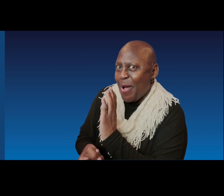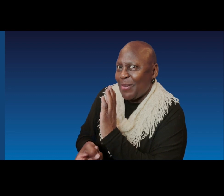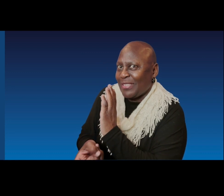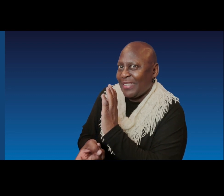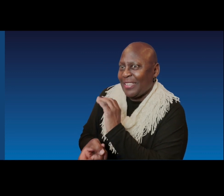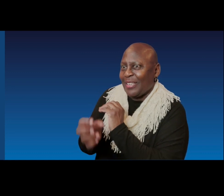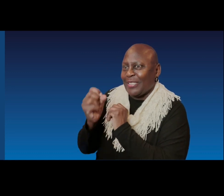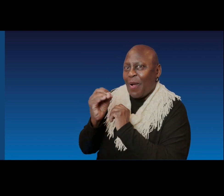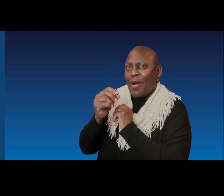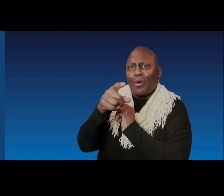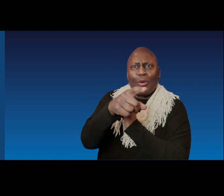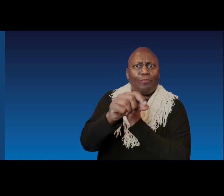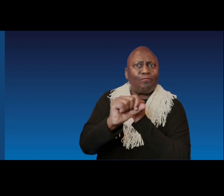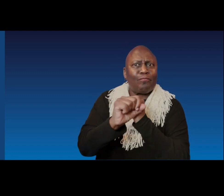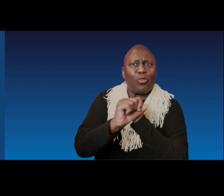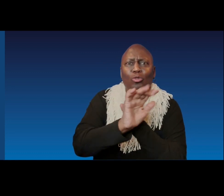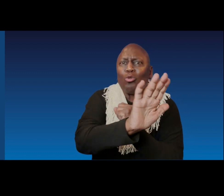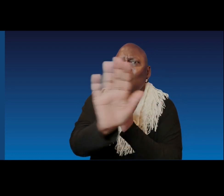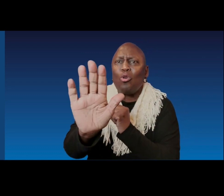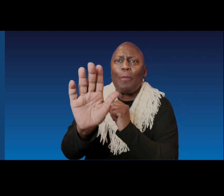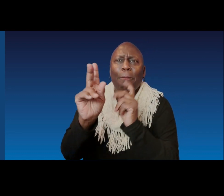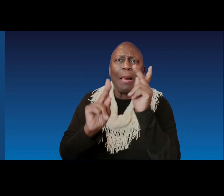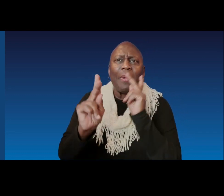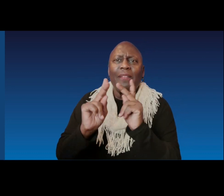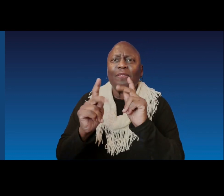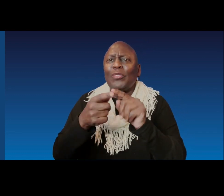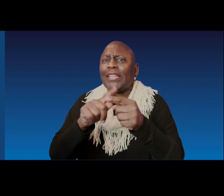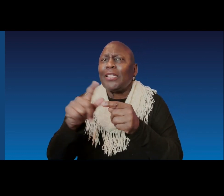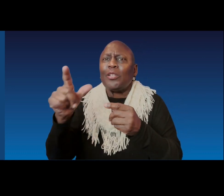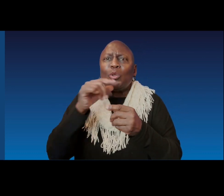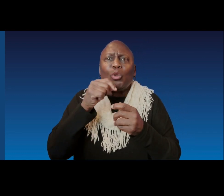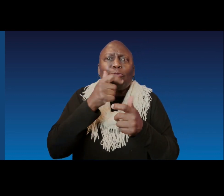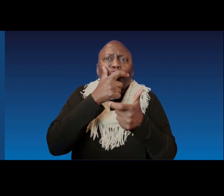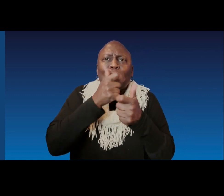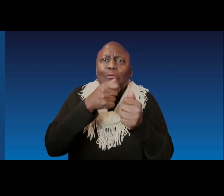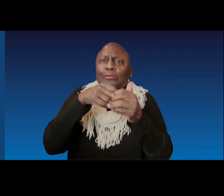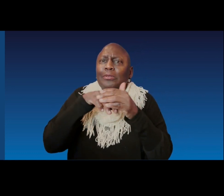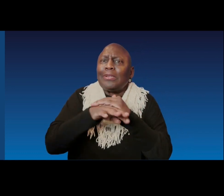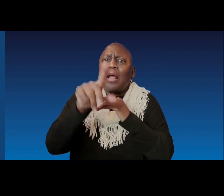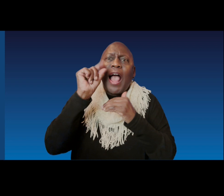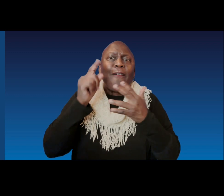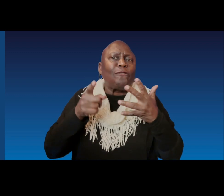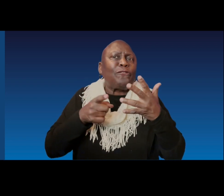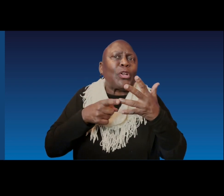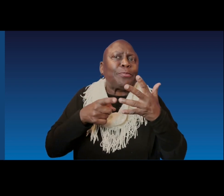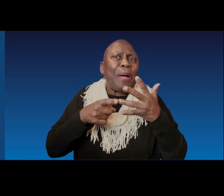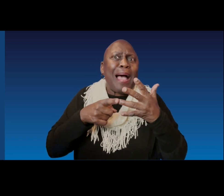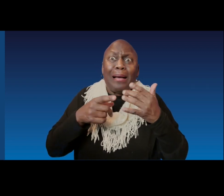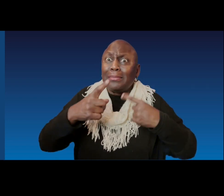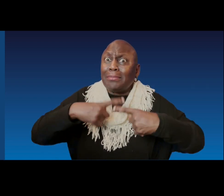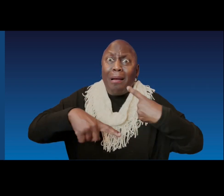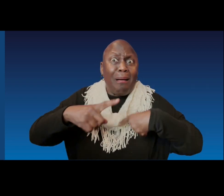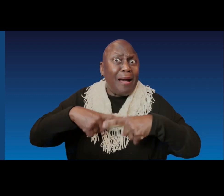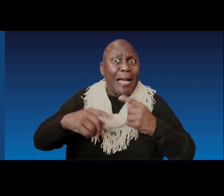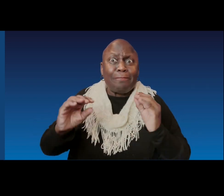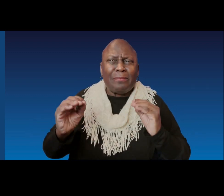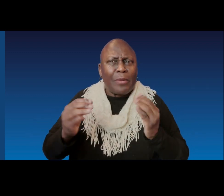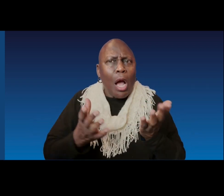We provide support using the language immersion approach, so feel free to share that information with your people or friends